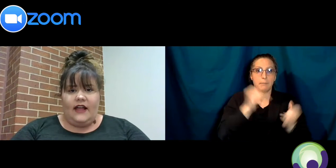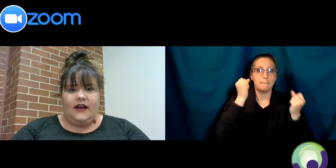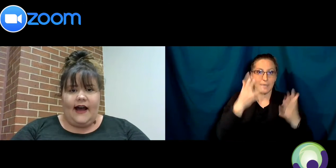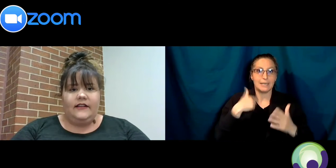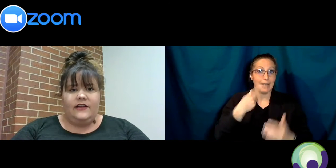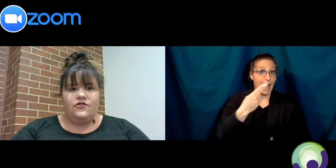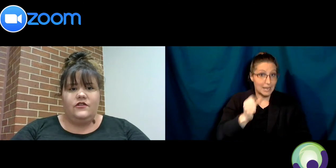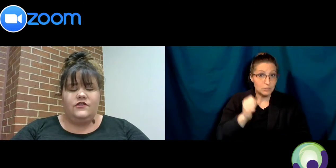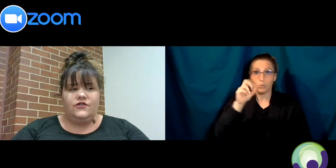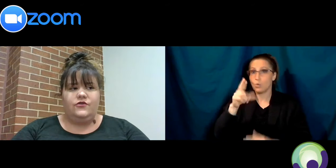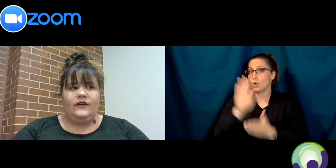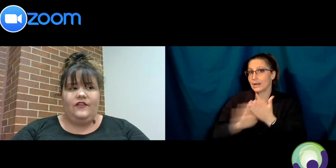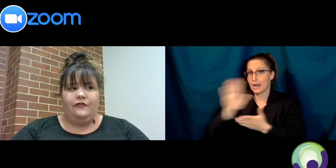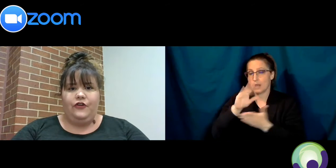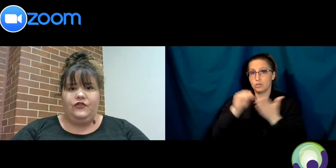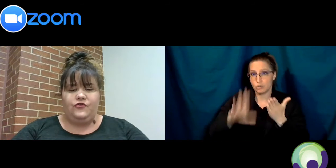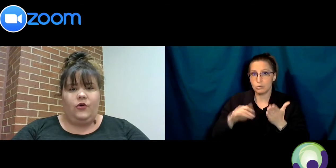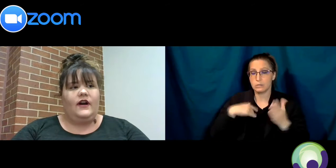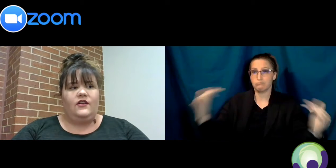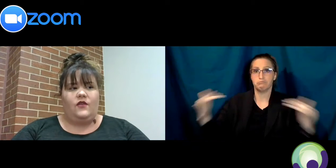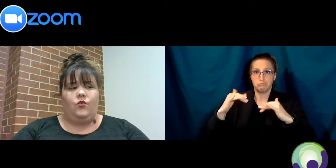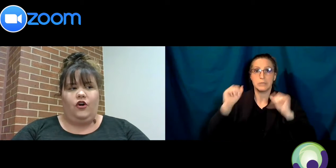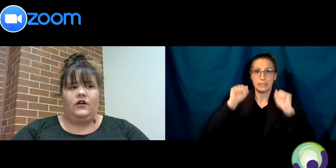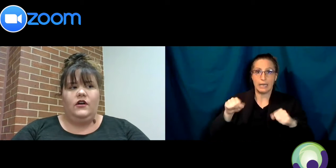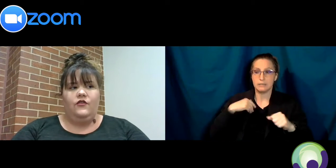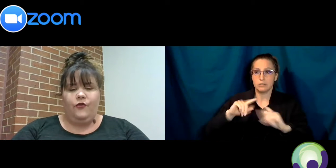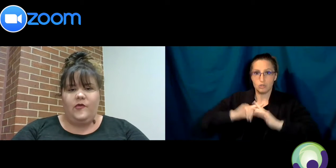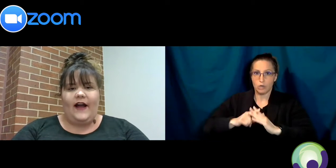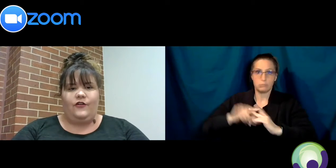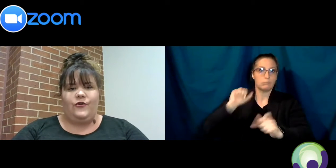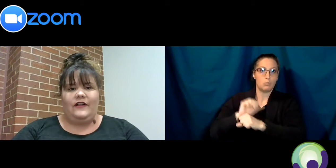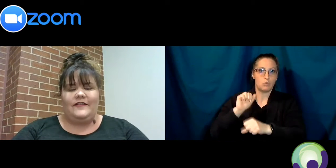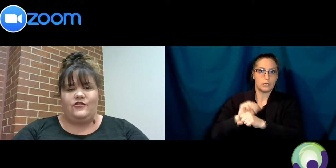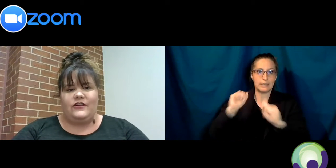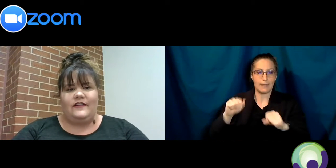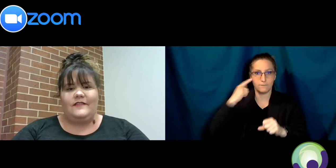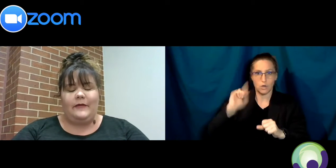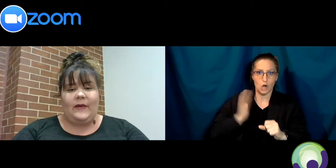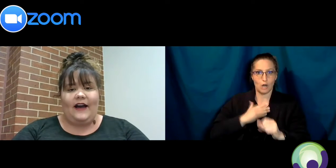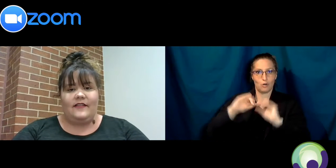and college to get their foot in the door and work for the Packers organization in some capacity.